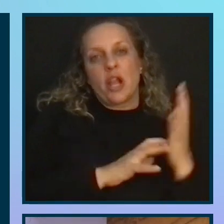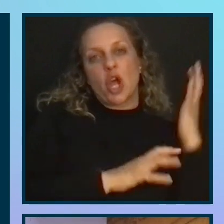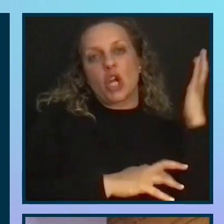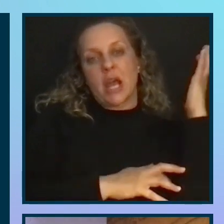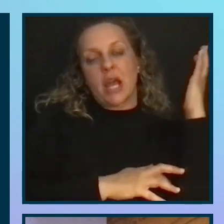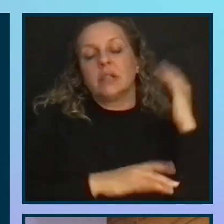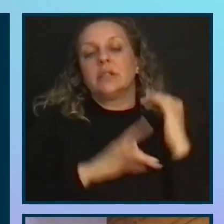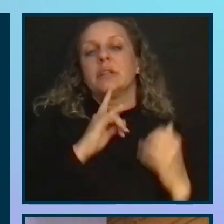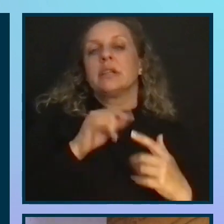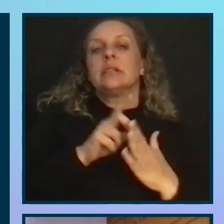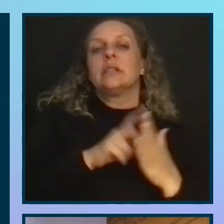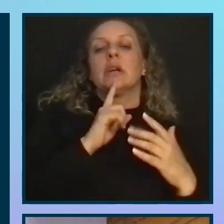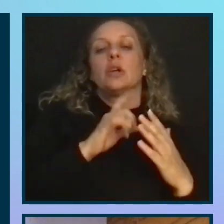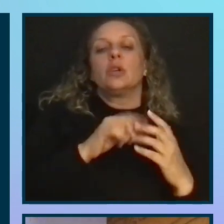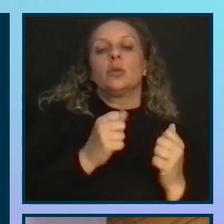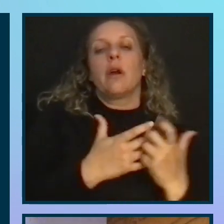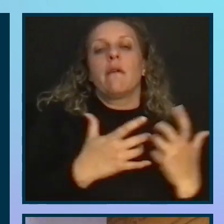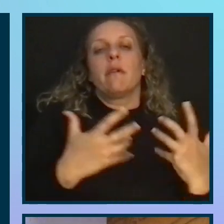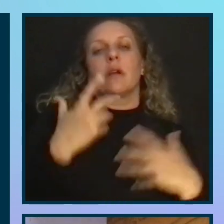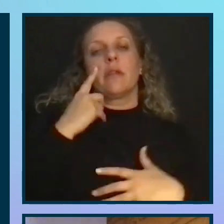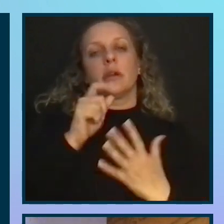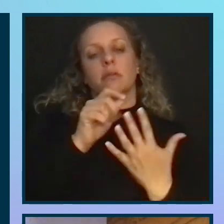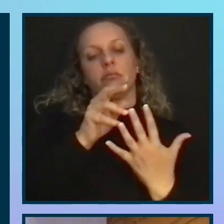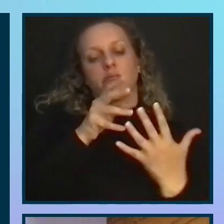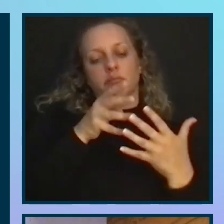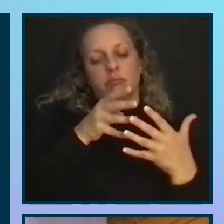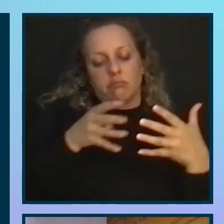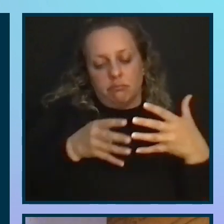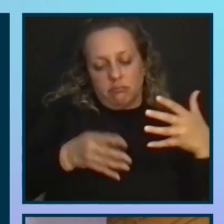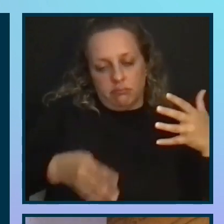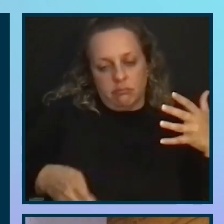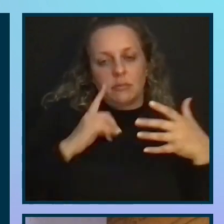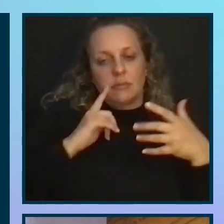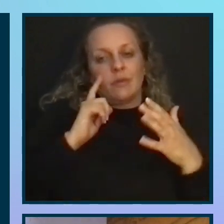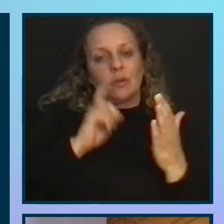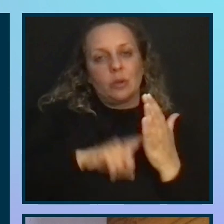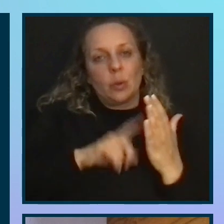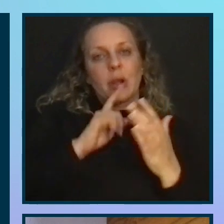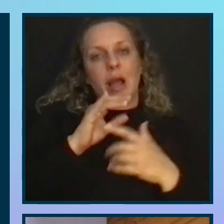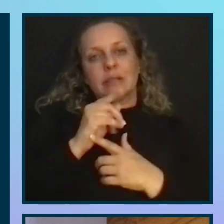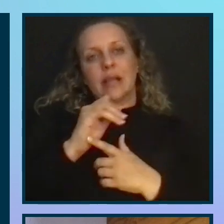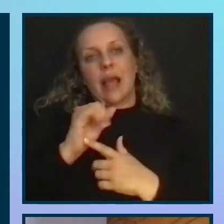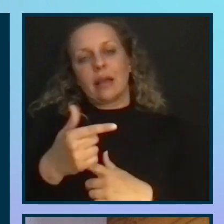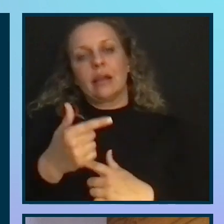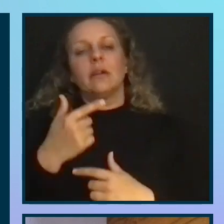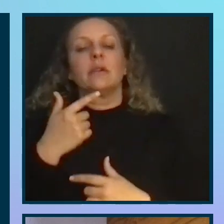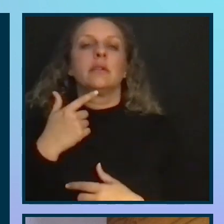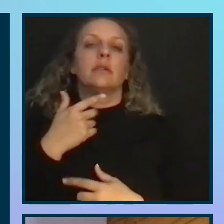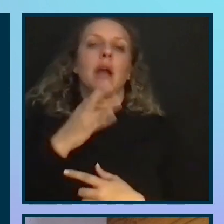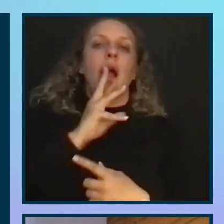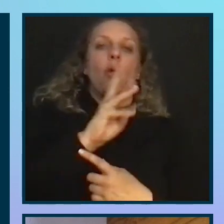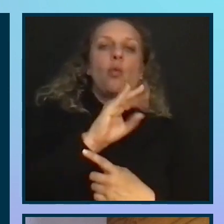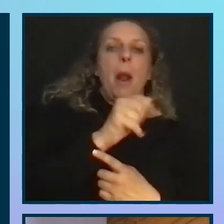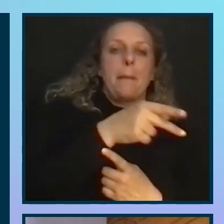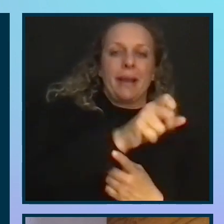This is designed to wrap over multiple lines to demonstrate things like text wrapping and text scaling. Okay, let's do it, button.